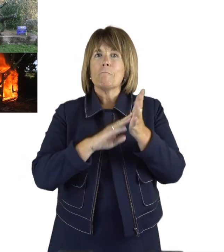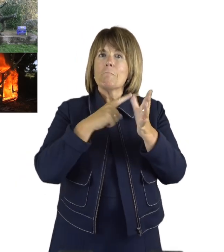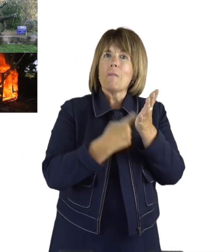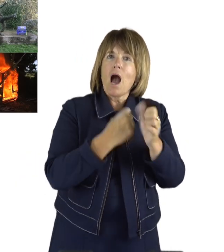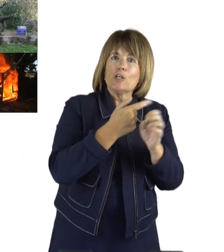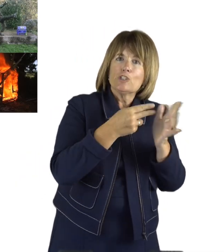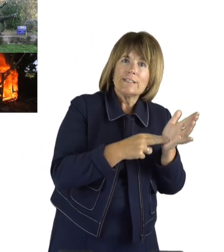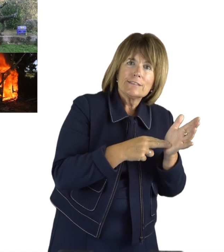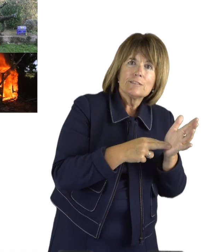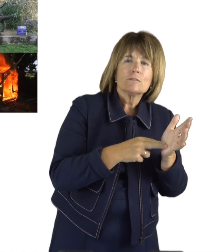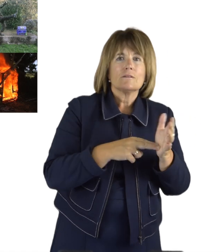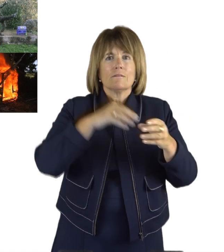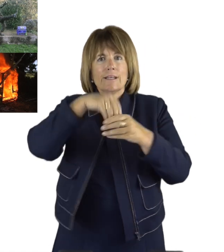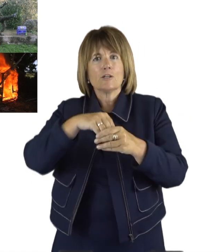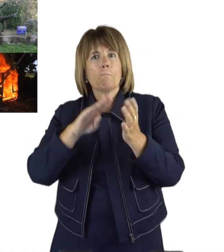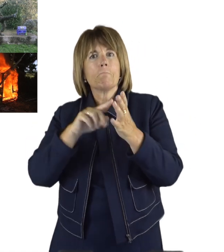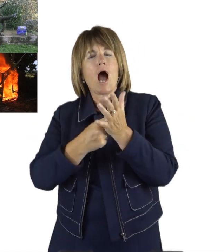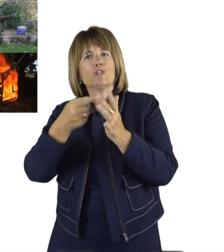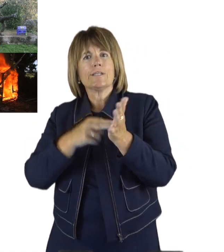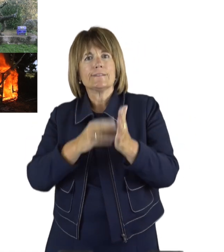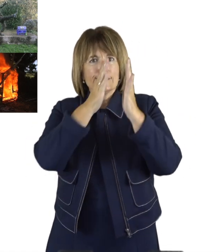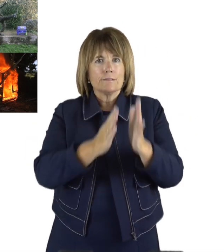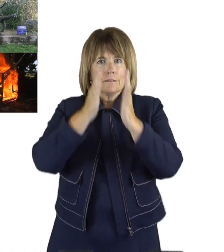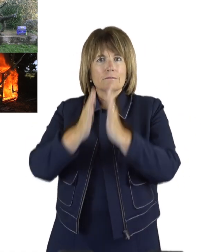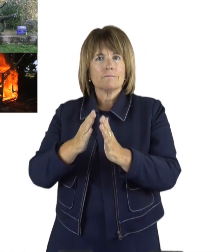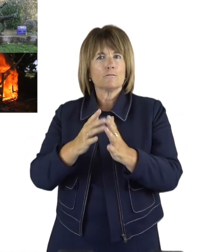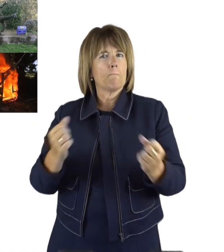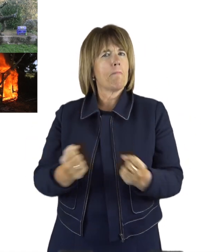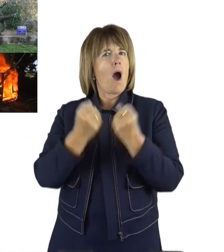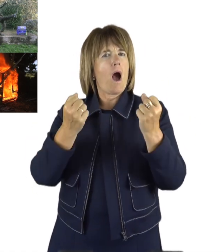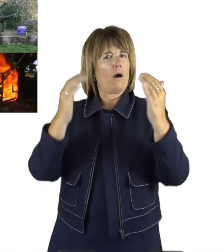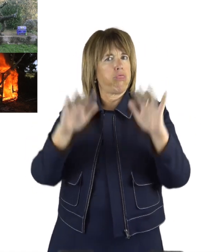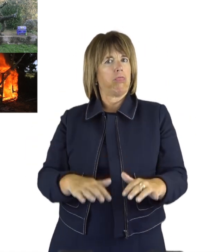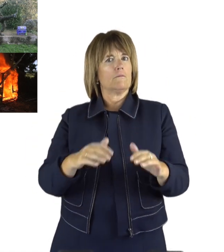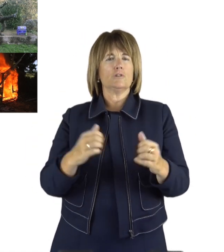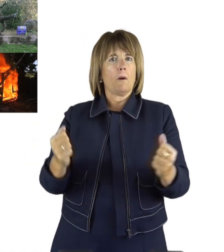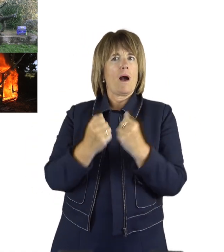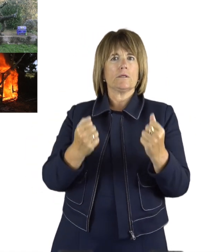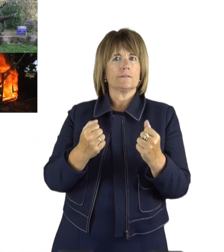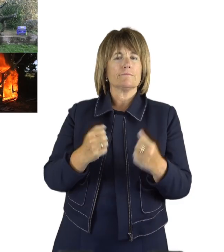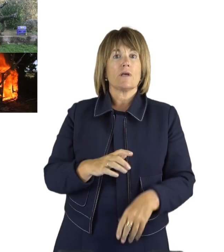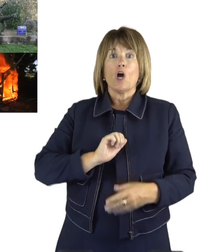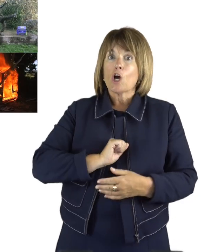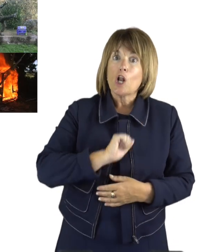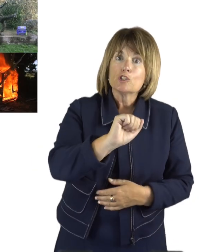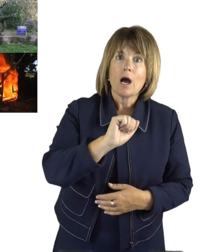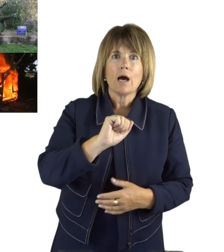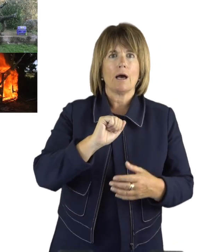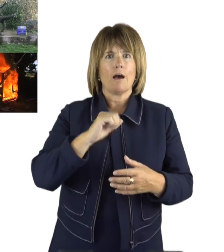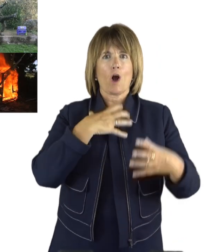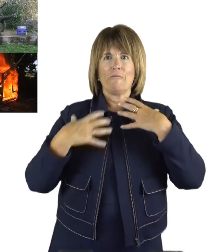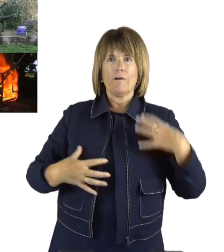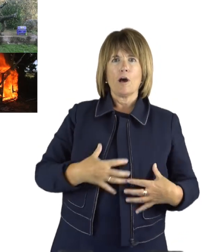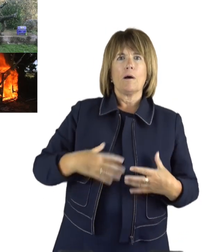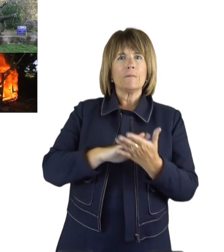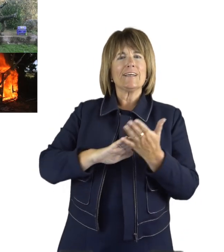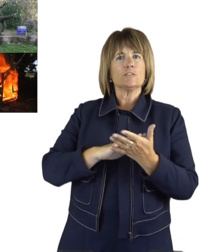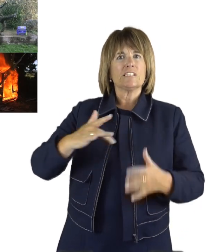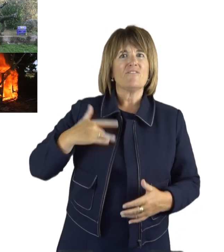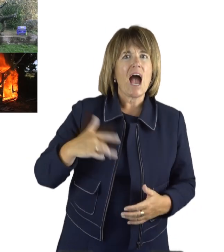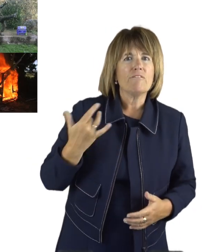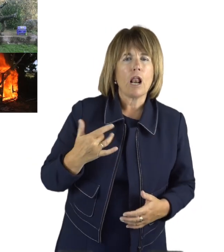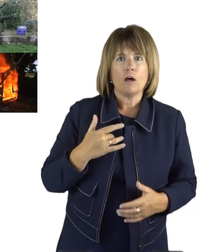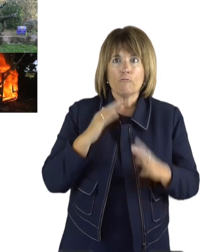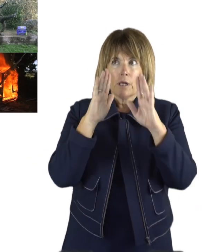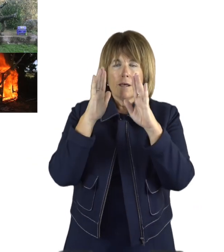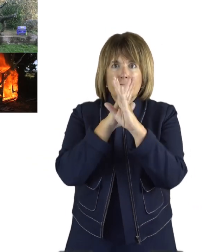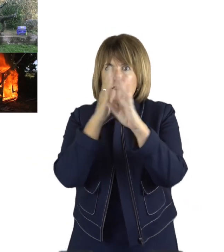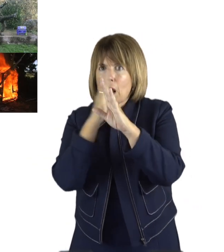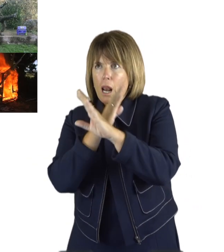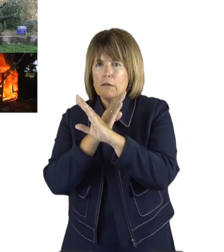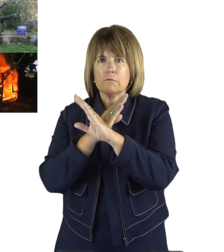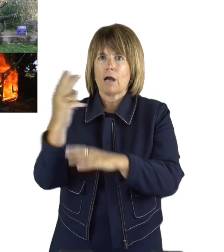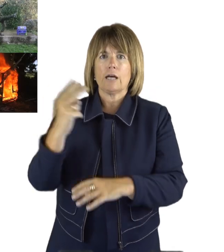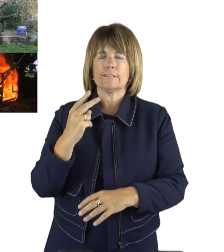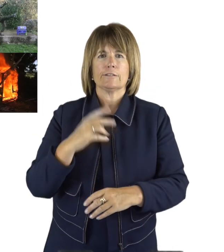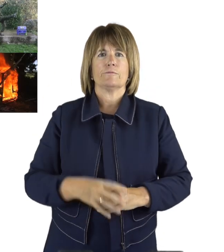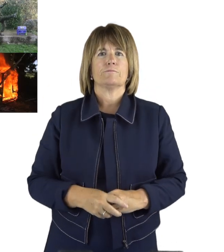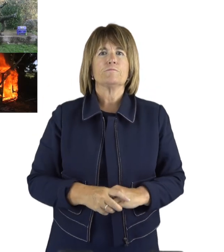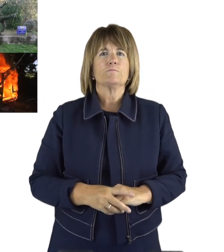Margins within margins, disempowerment. Cultural camouflage as means of survival, of being invisible.